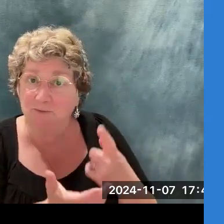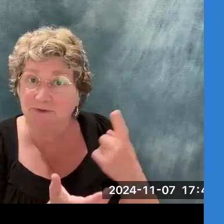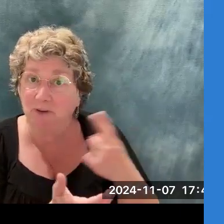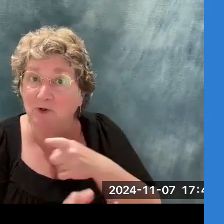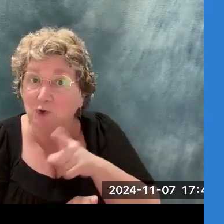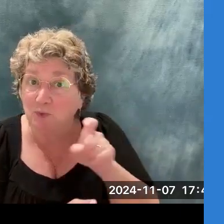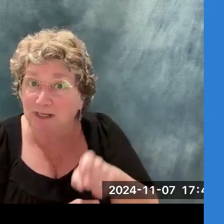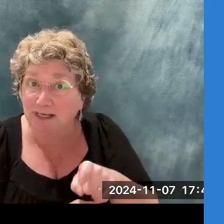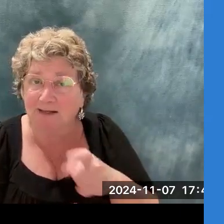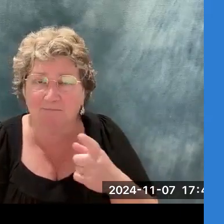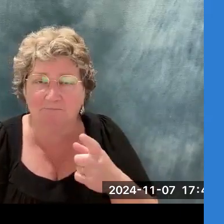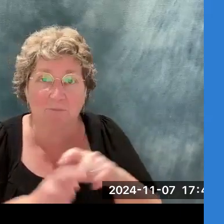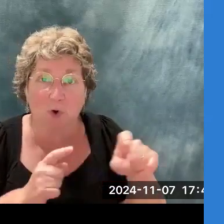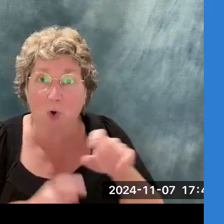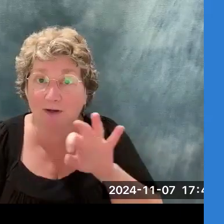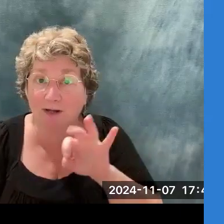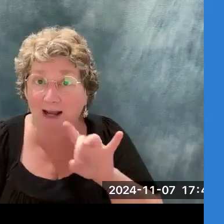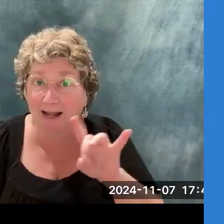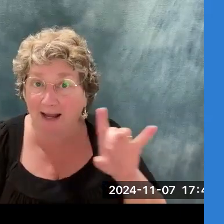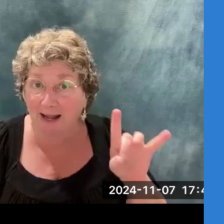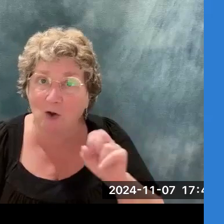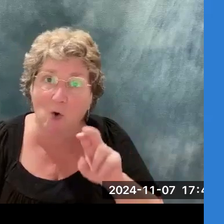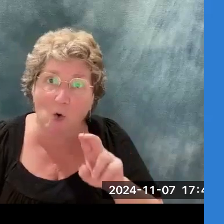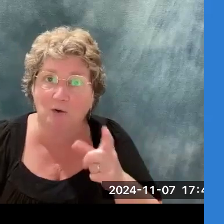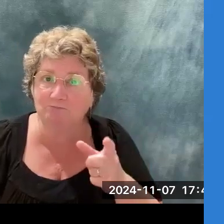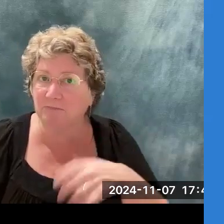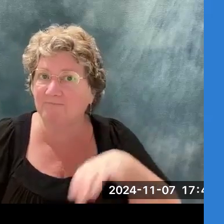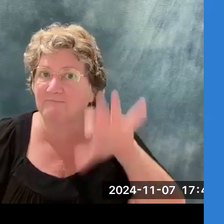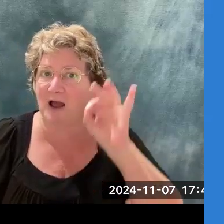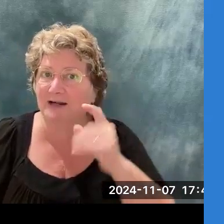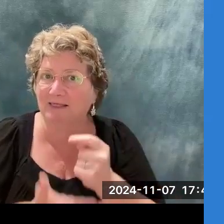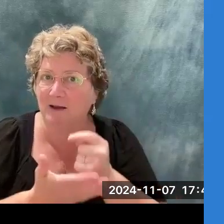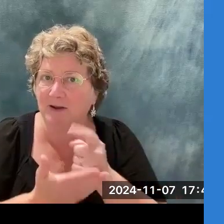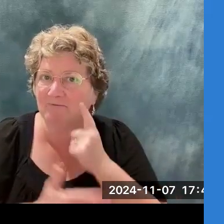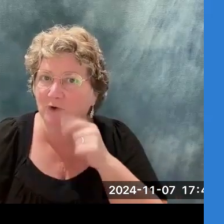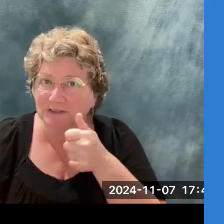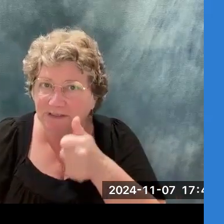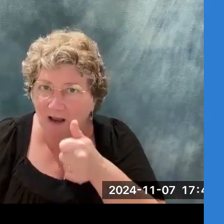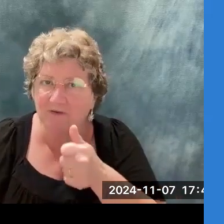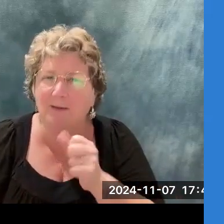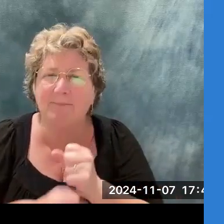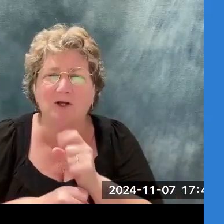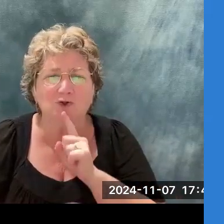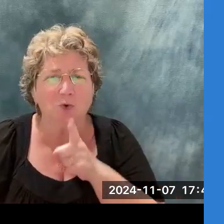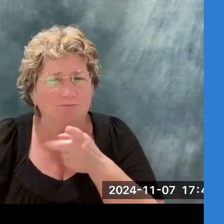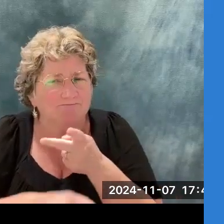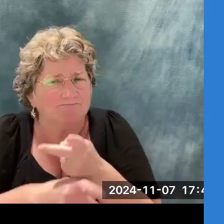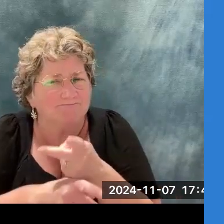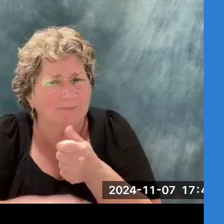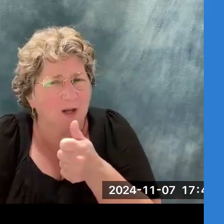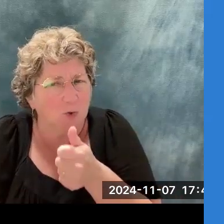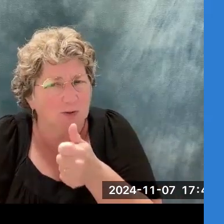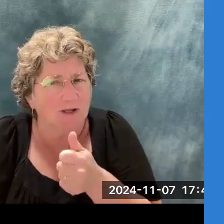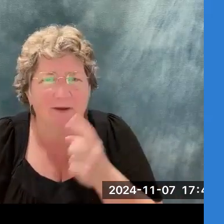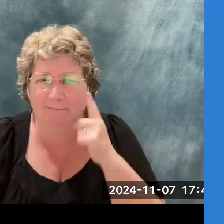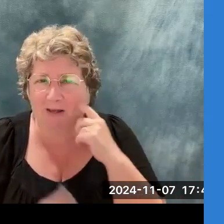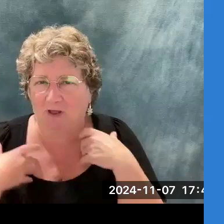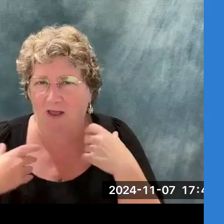ourselves or seeking therapy ourselves, making sure that we are practicing that self-care and taking care of our mental health in order